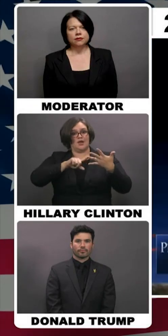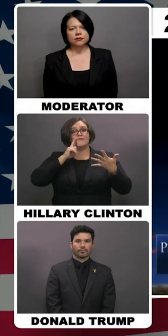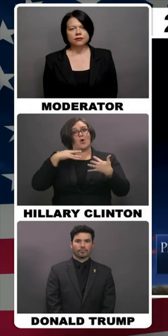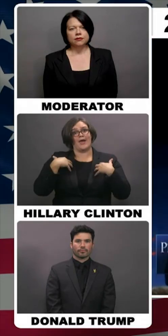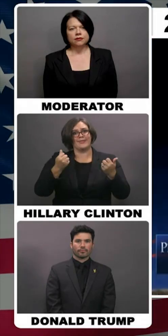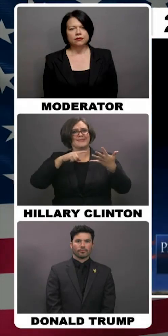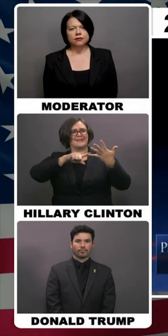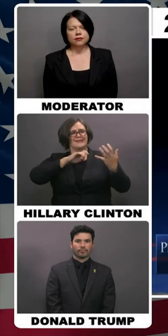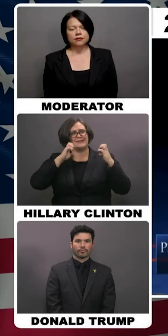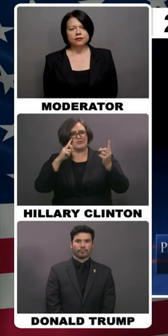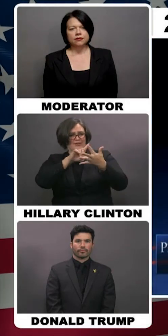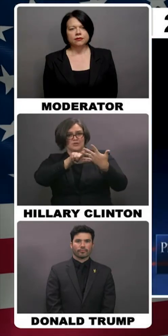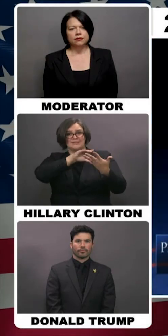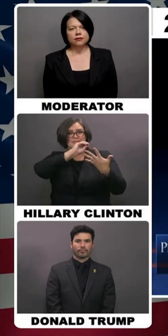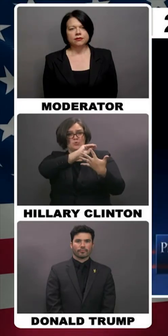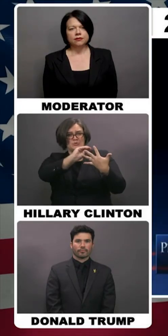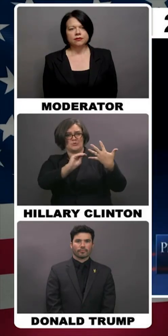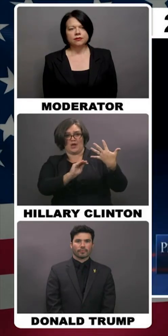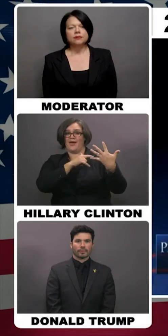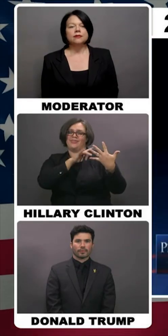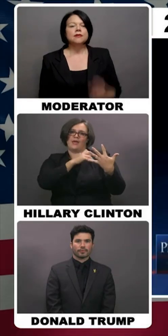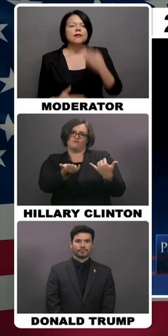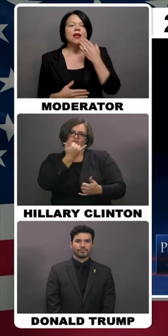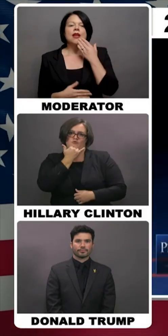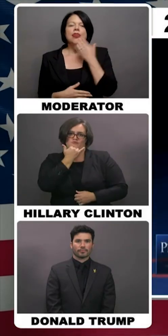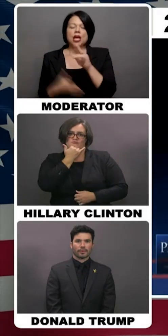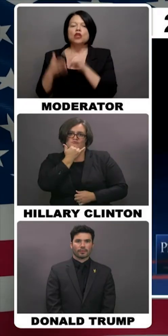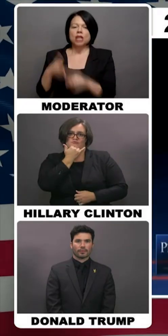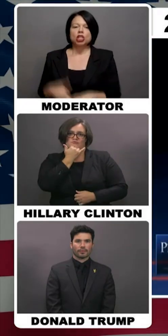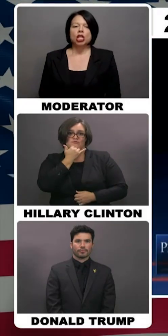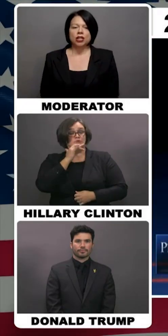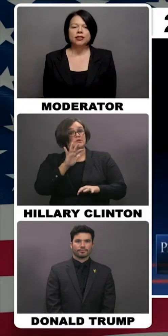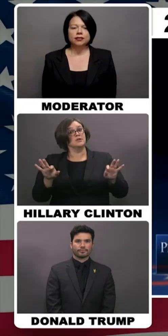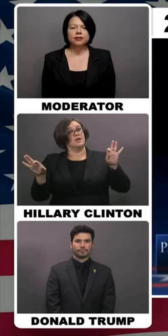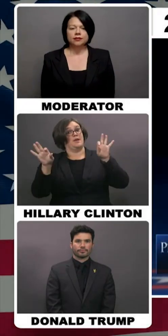That is wrong. Thank you. And we're going to make sure that nobody, no corporation